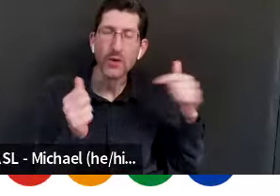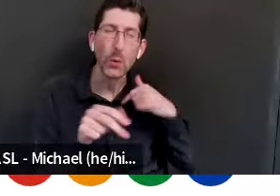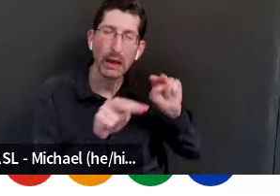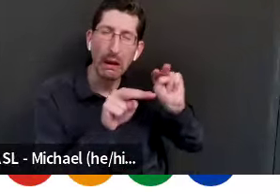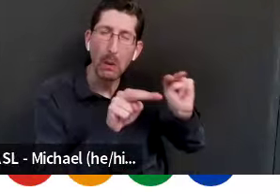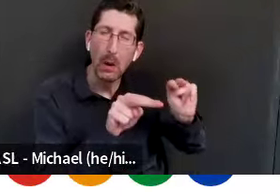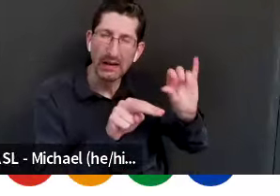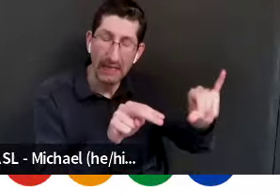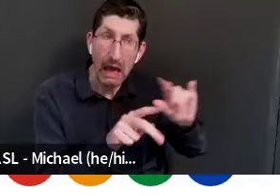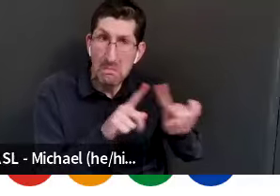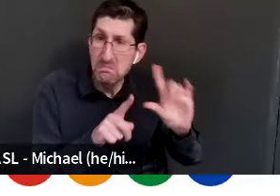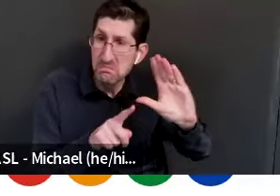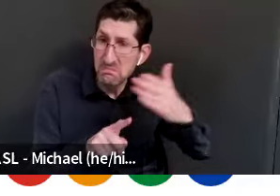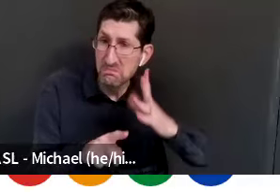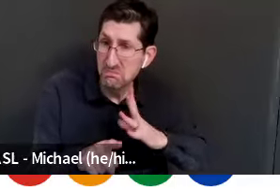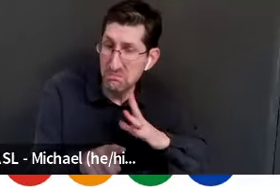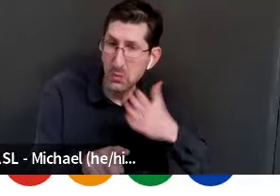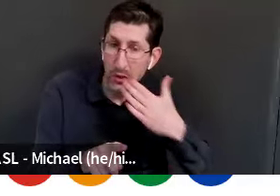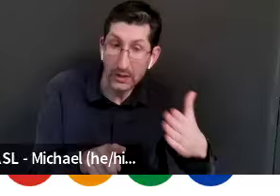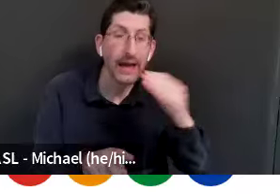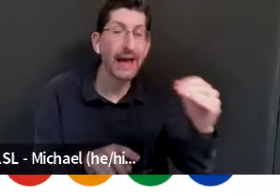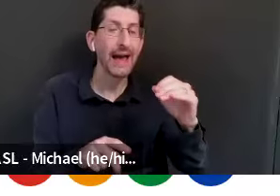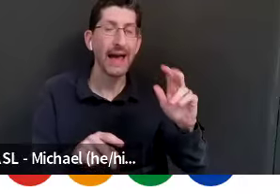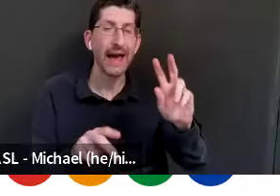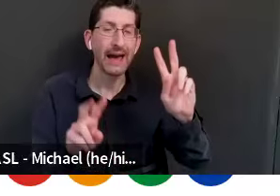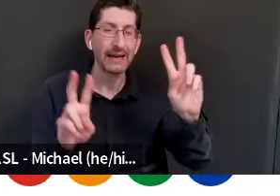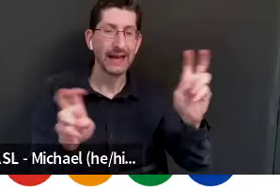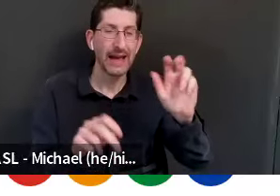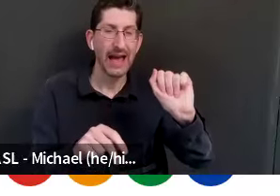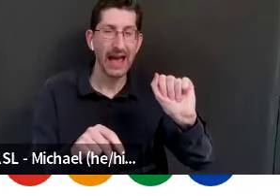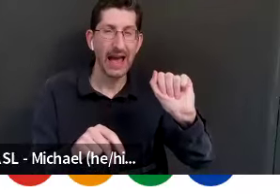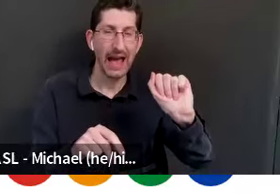CALL THERE. ALSO, MONITORING THE -- WE CALL IT